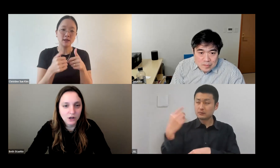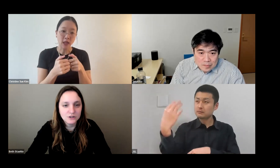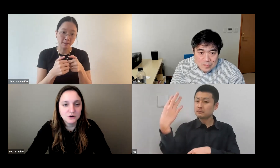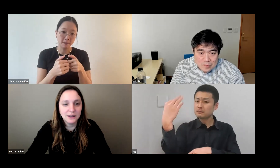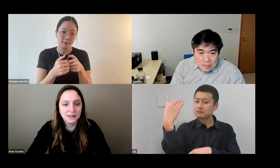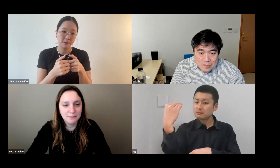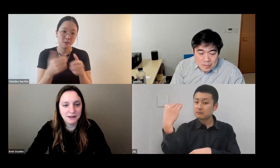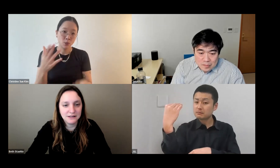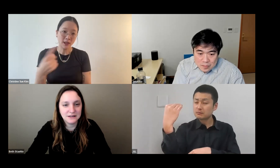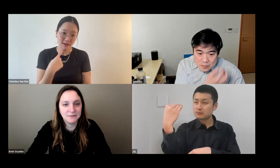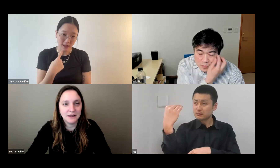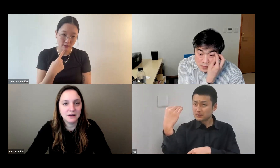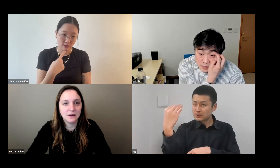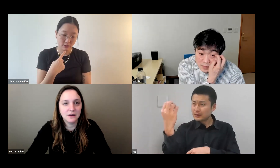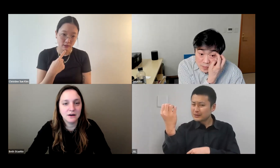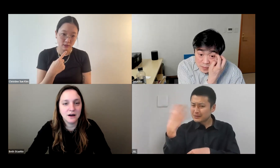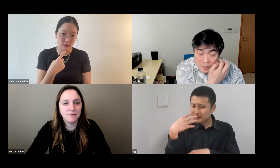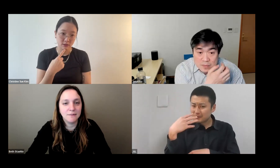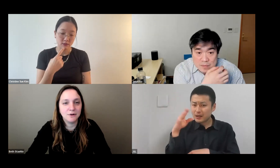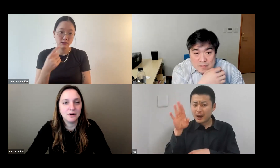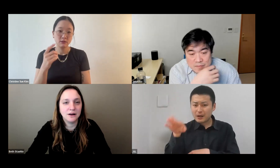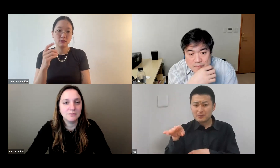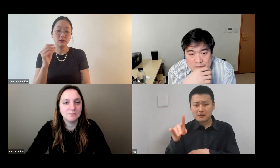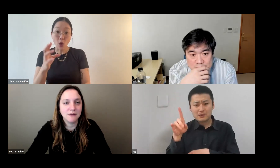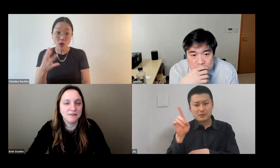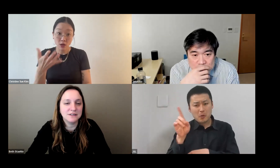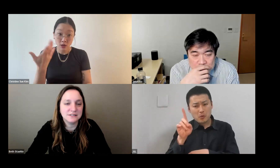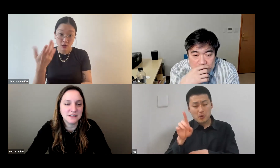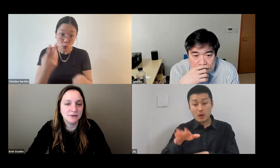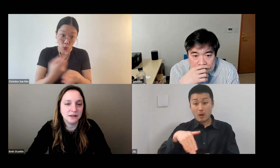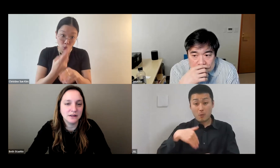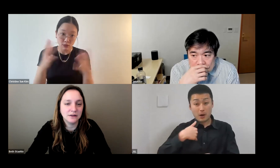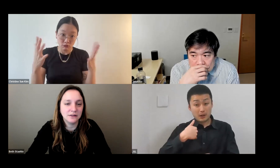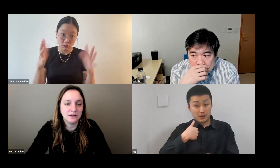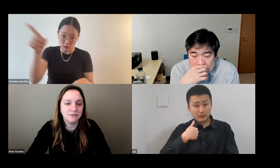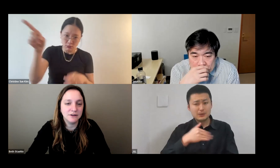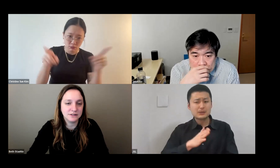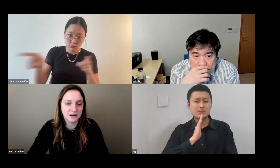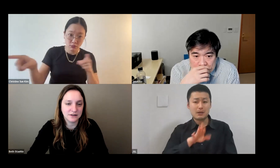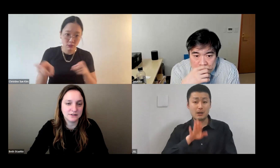So in the pandemic, I remember having to say really clearly via text